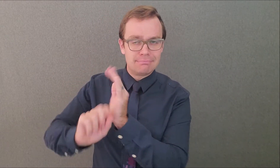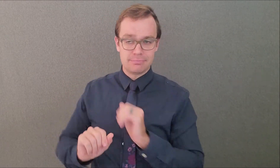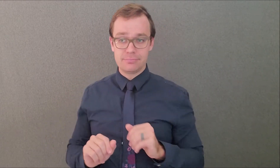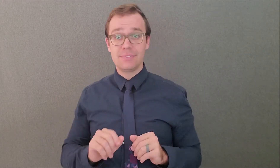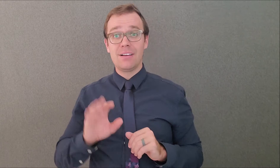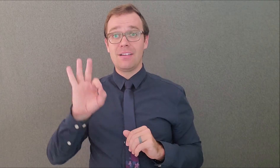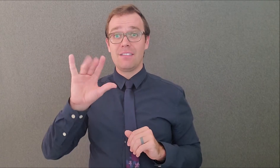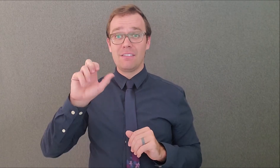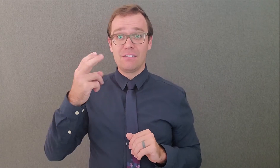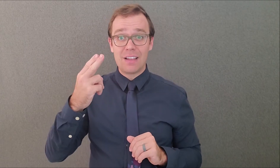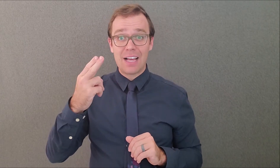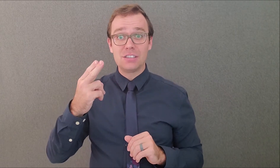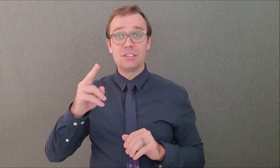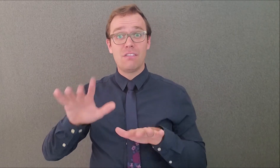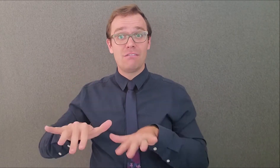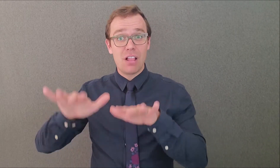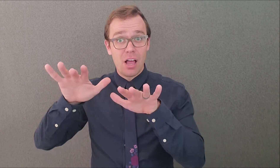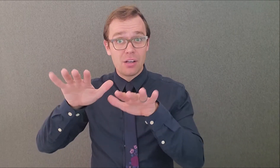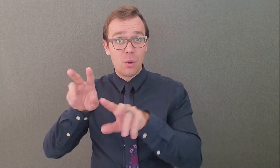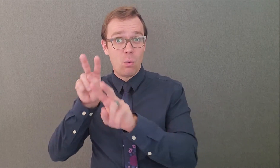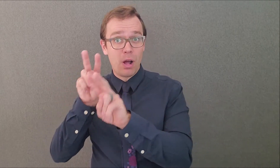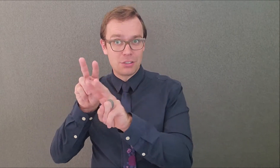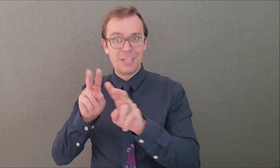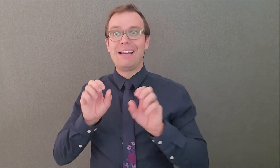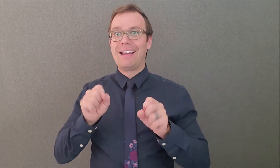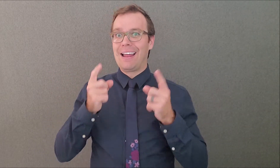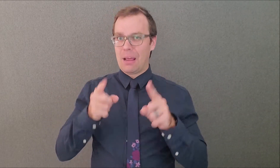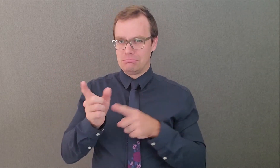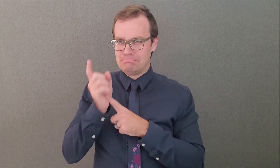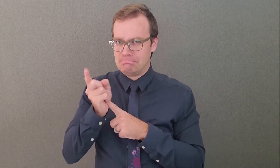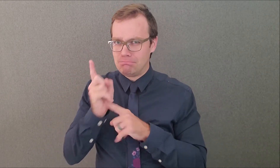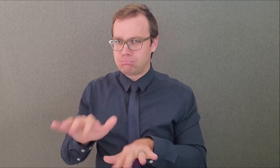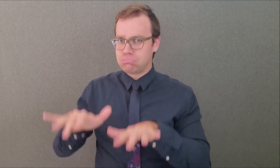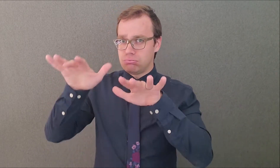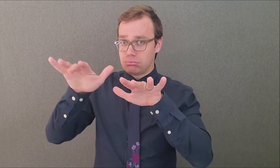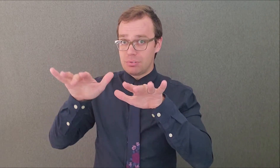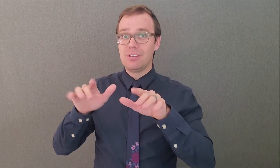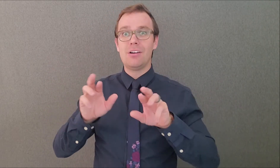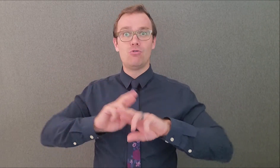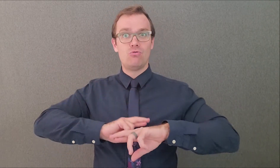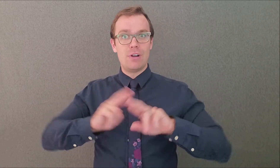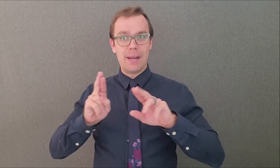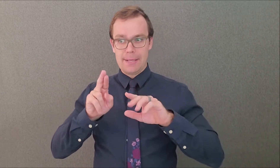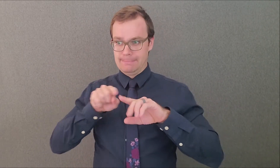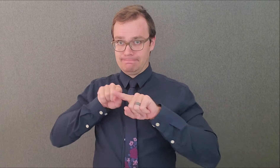Flash flood watch, flash flooding is possible. Be prepared to move to higher ground,